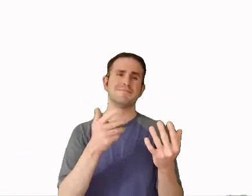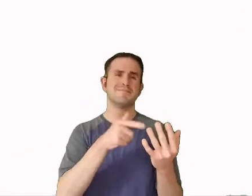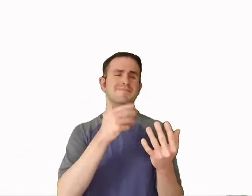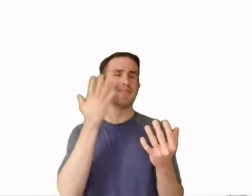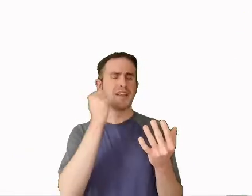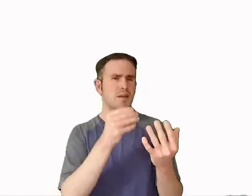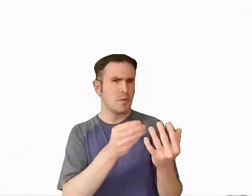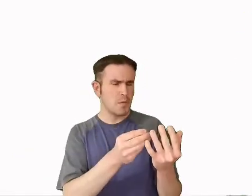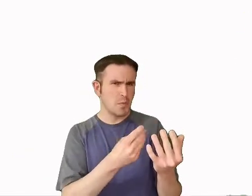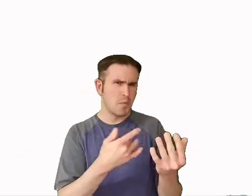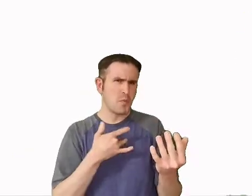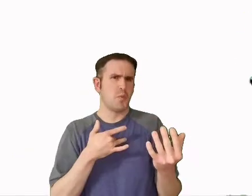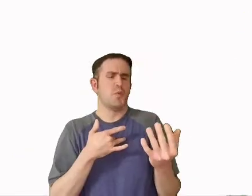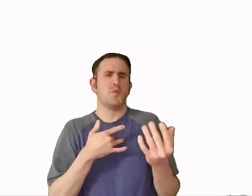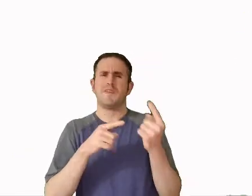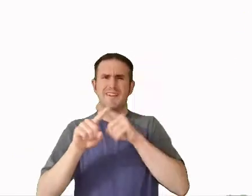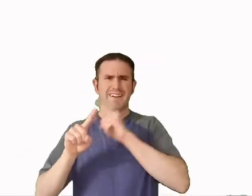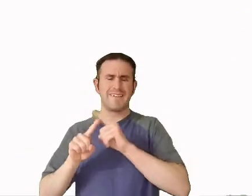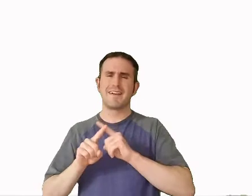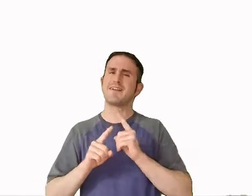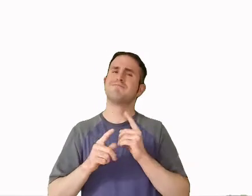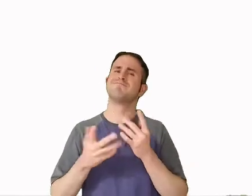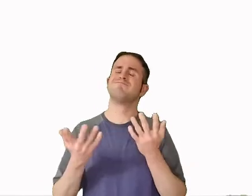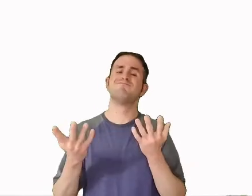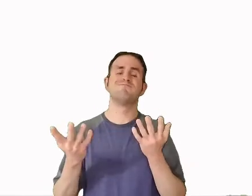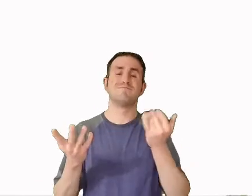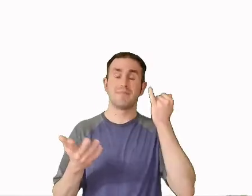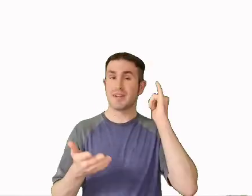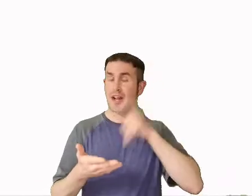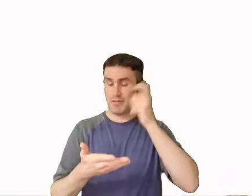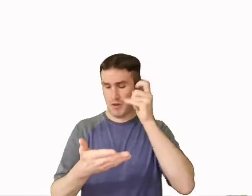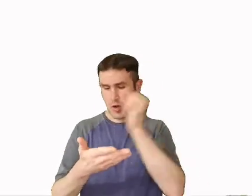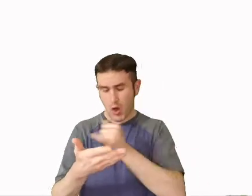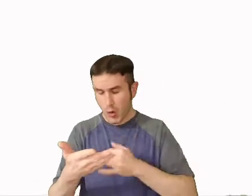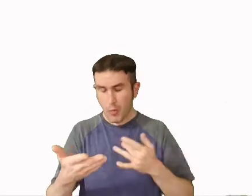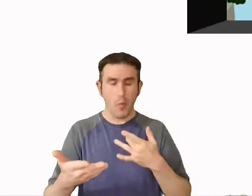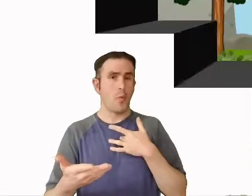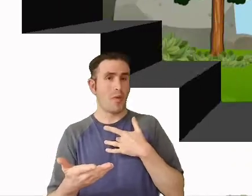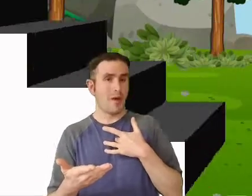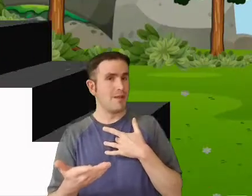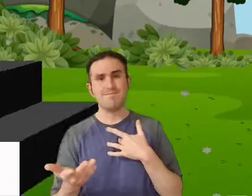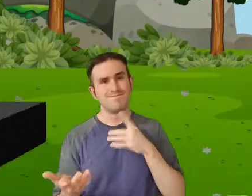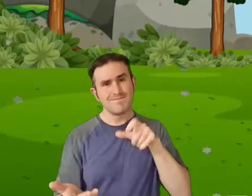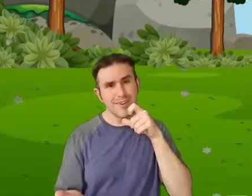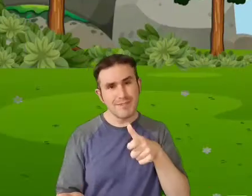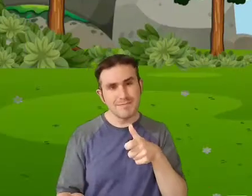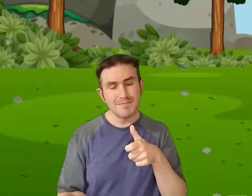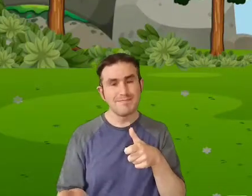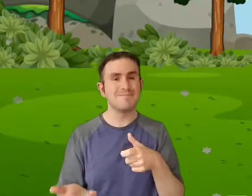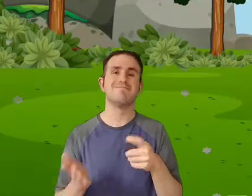to us in different ways. You don't even have to be an artist to appreciate color. You can like,